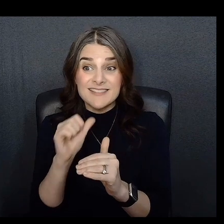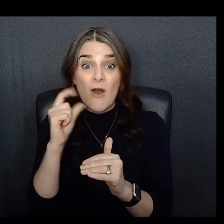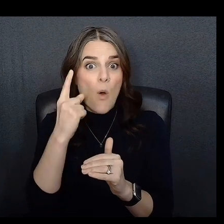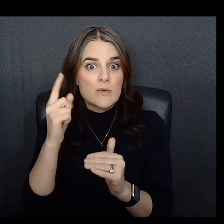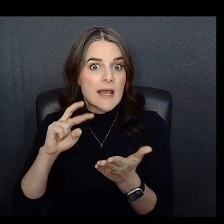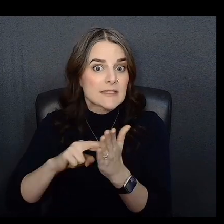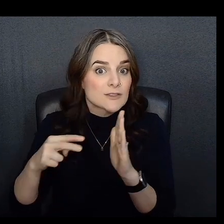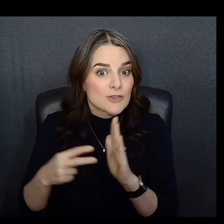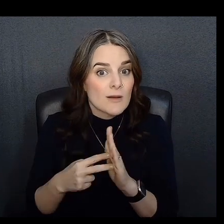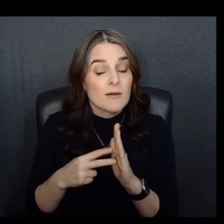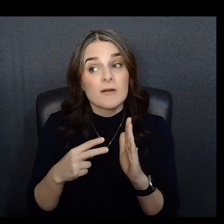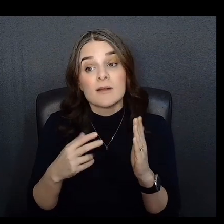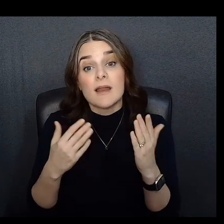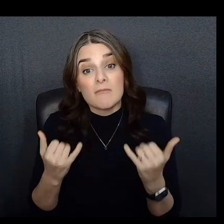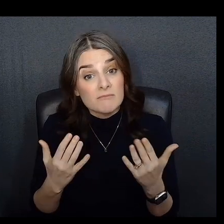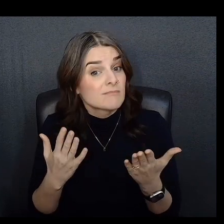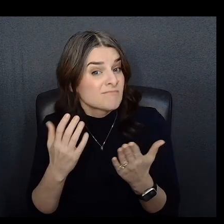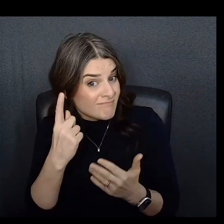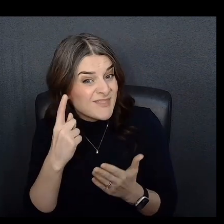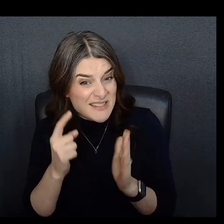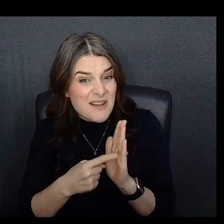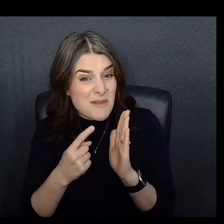Sometimes parents or teachers don't